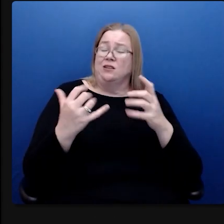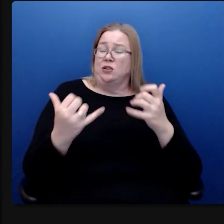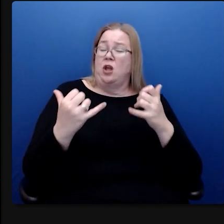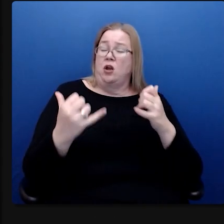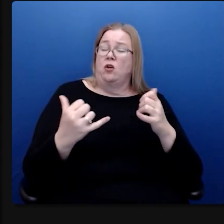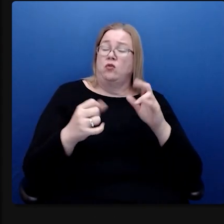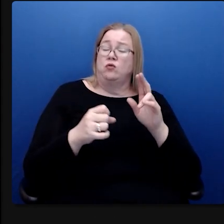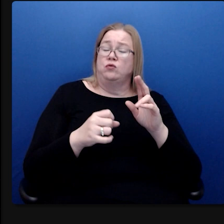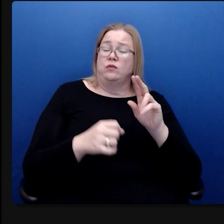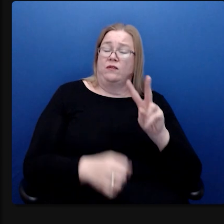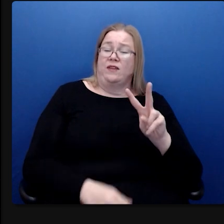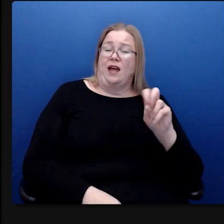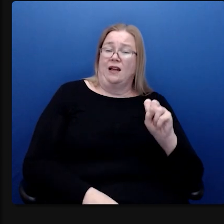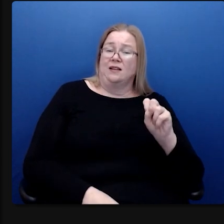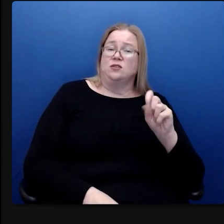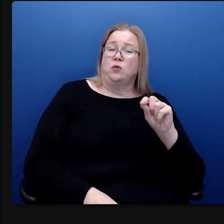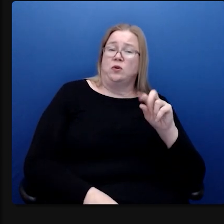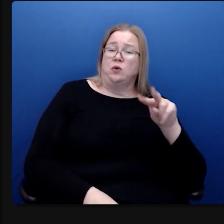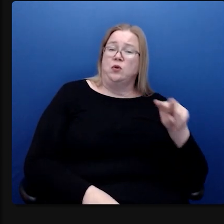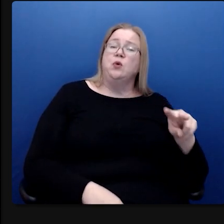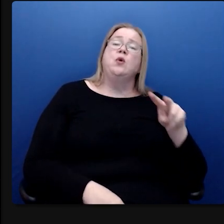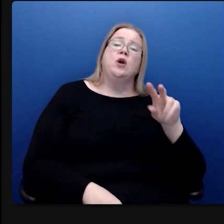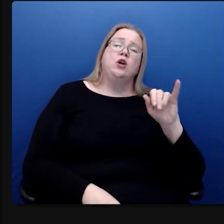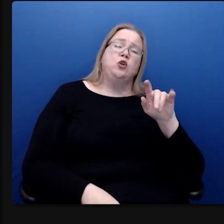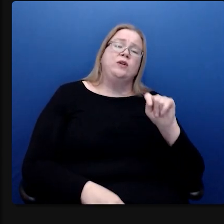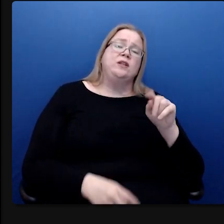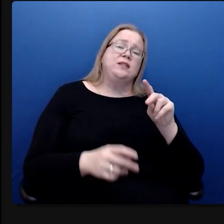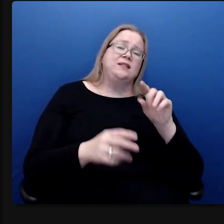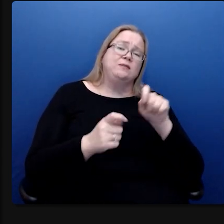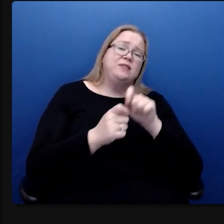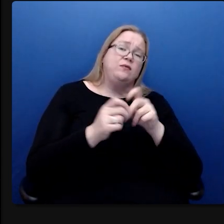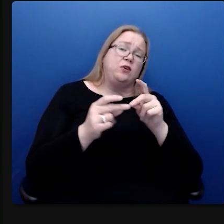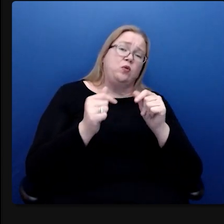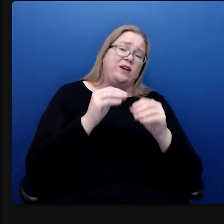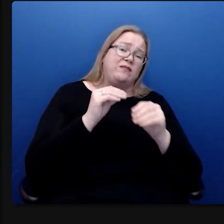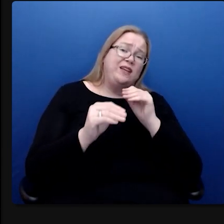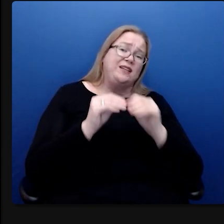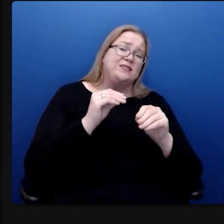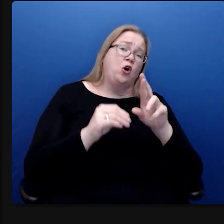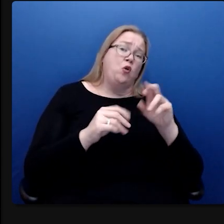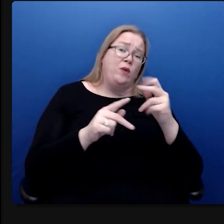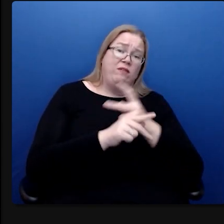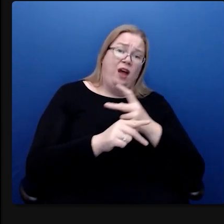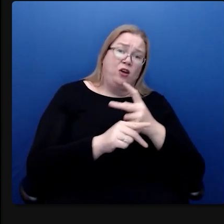With the latest version of VS, we added Unity-specific quick fixes and refactoring options